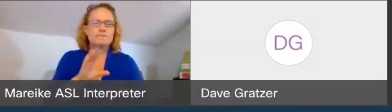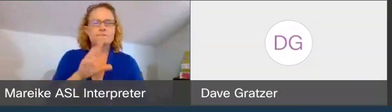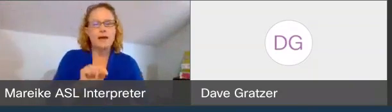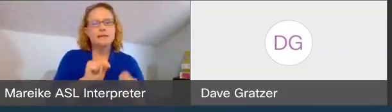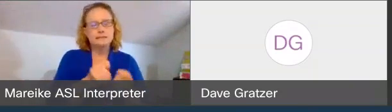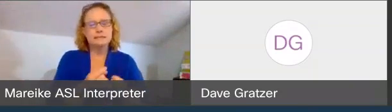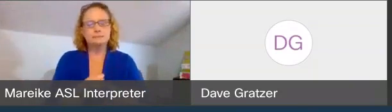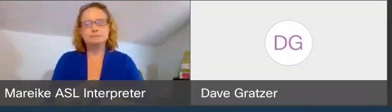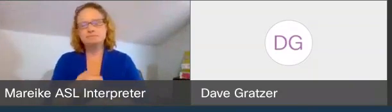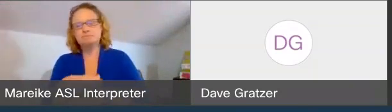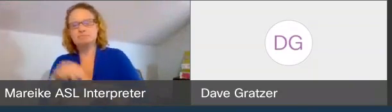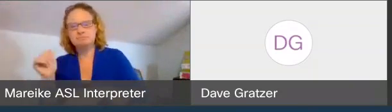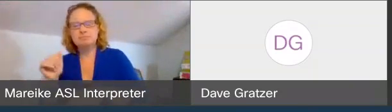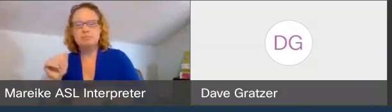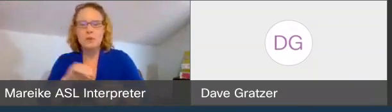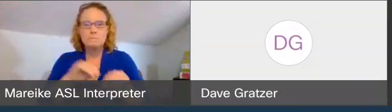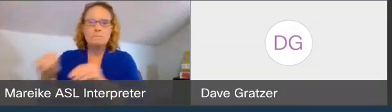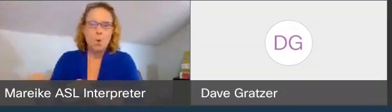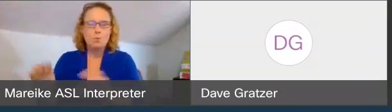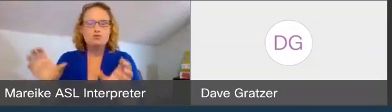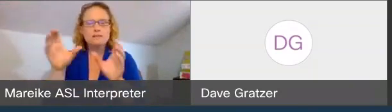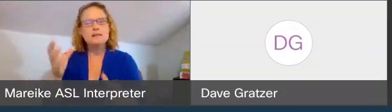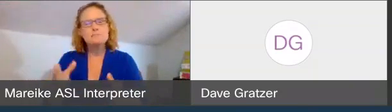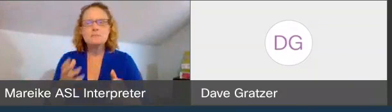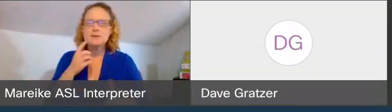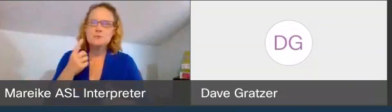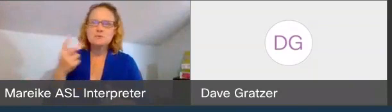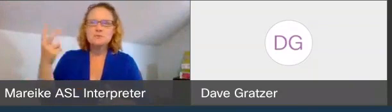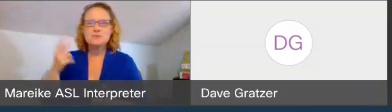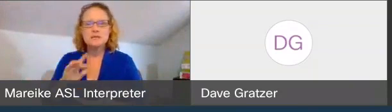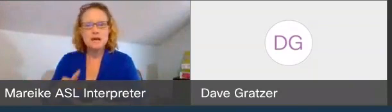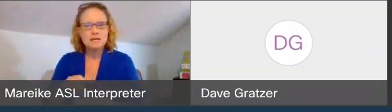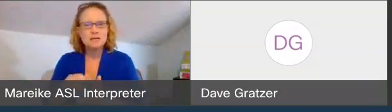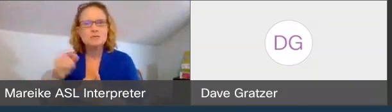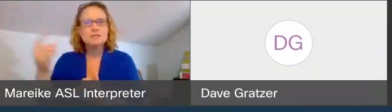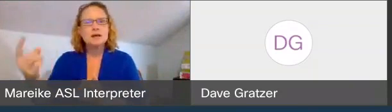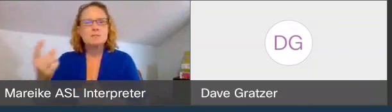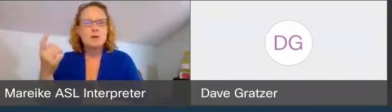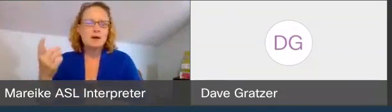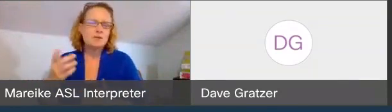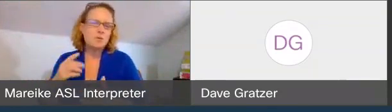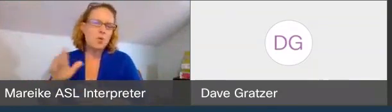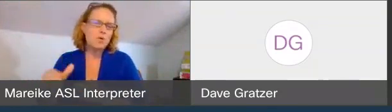crisis they might make 1, 2, 3 contacts with someone maybe over a couple of weeks to help them